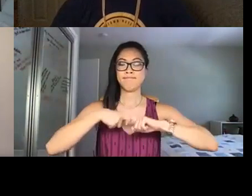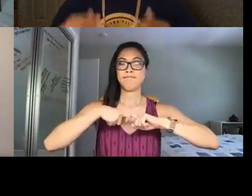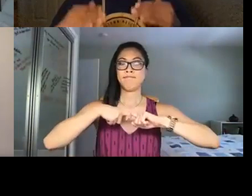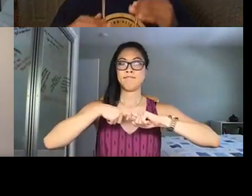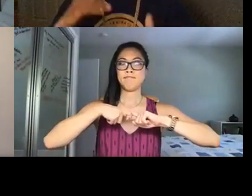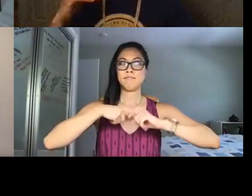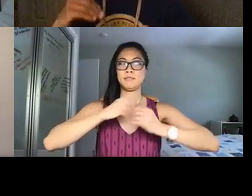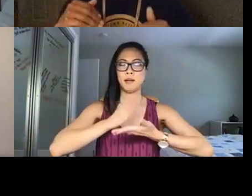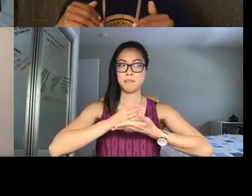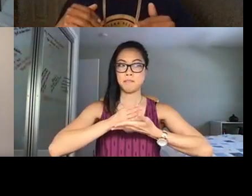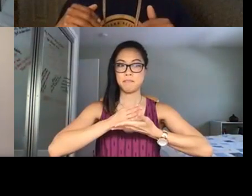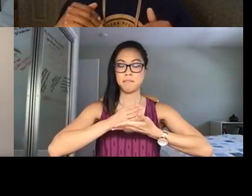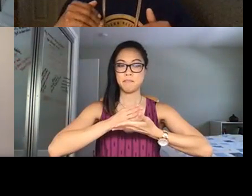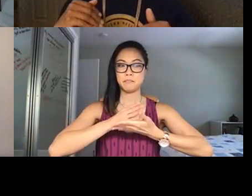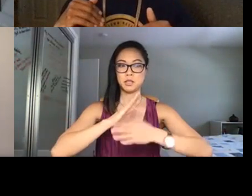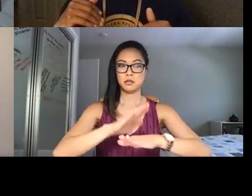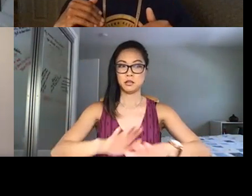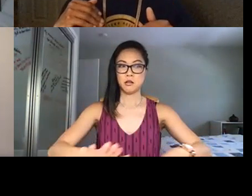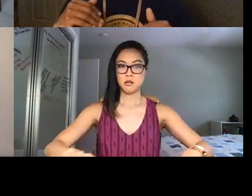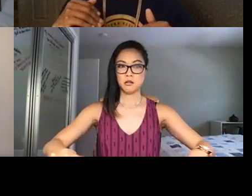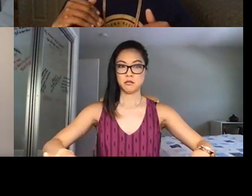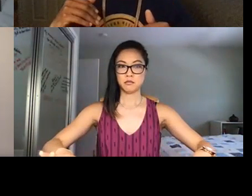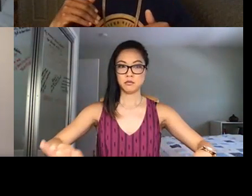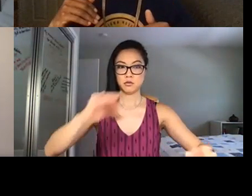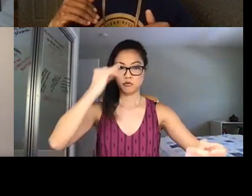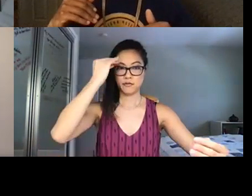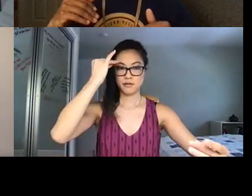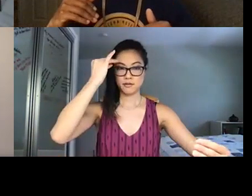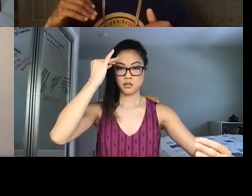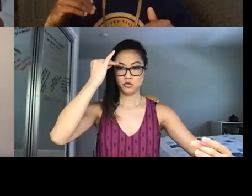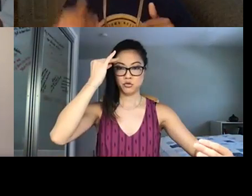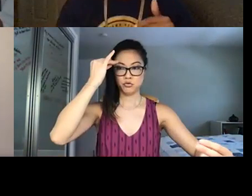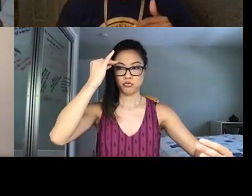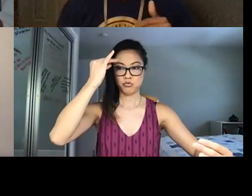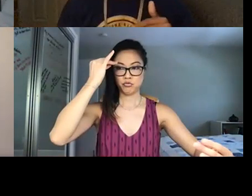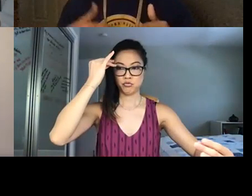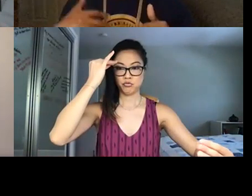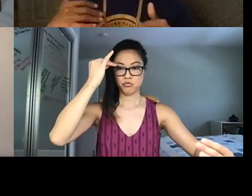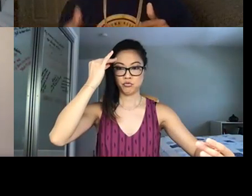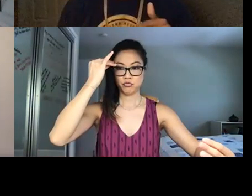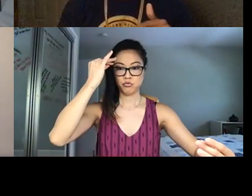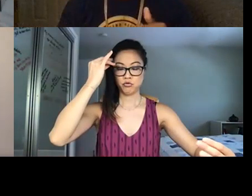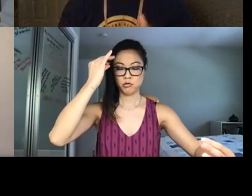from there it's like this onslaught, torrential down pour